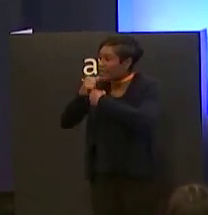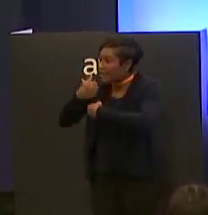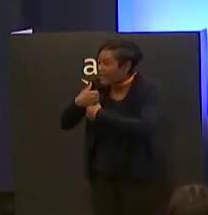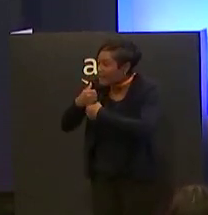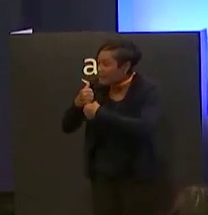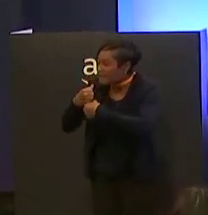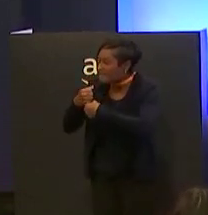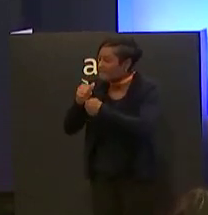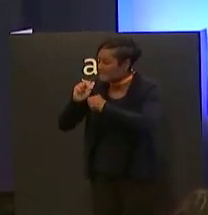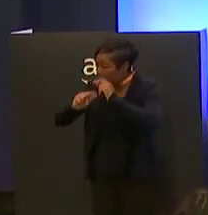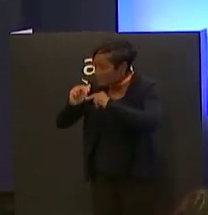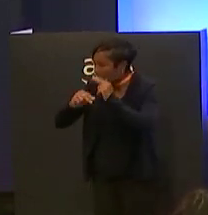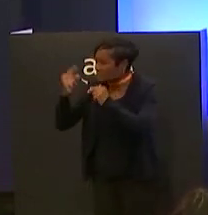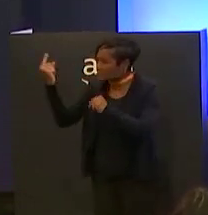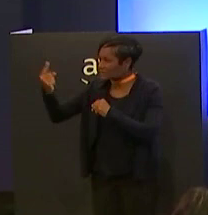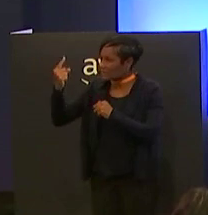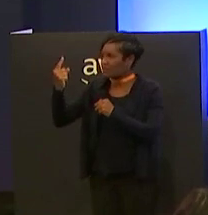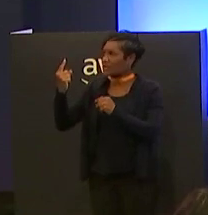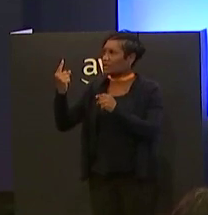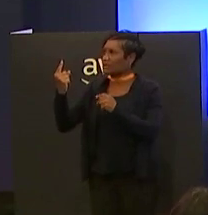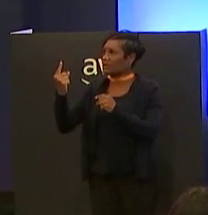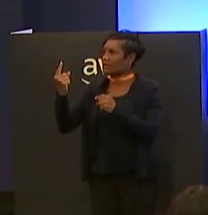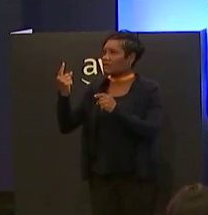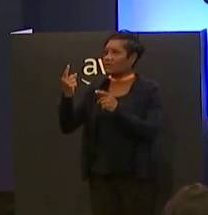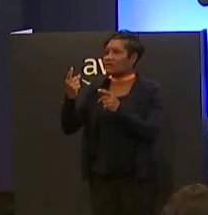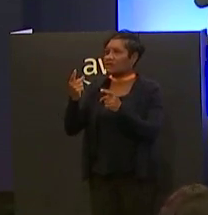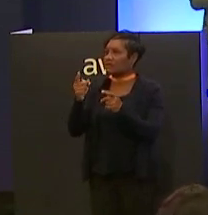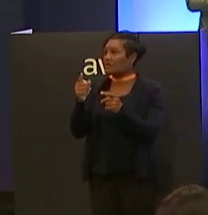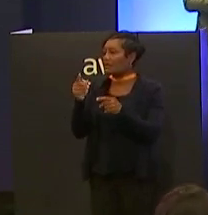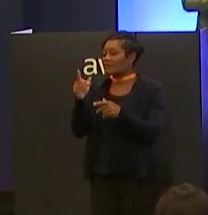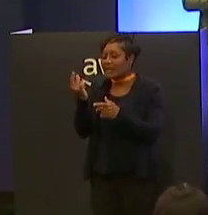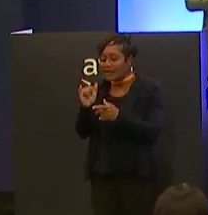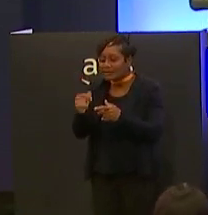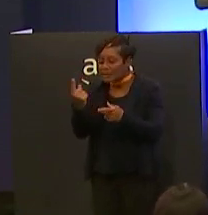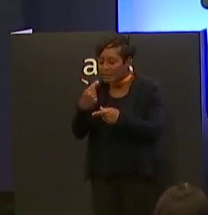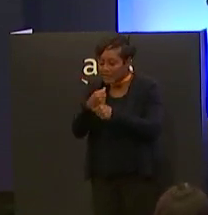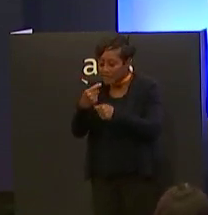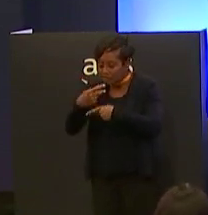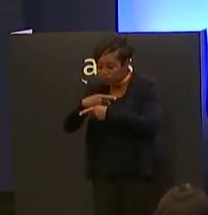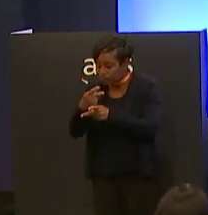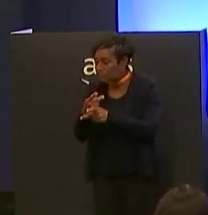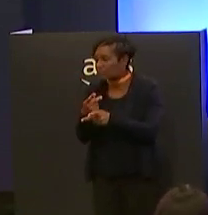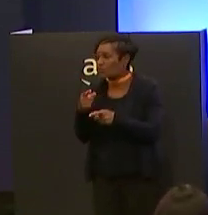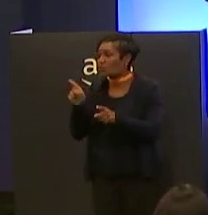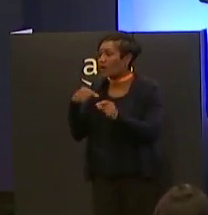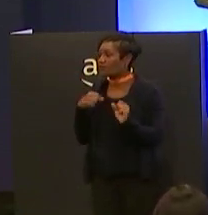mentally build a product, when I'm in the gym exercising.